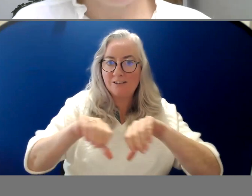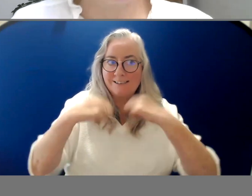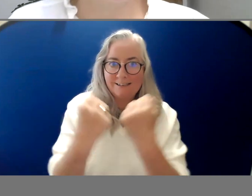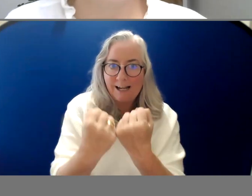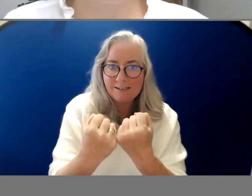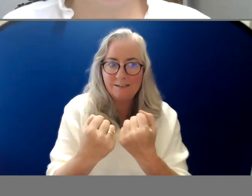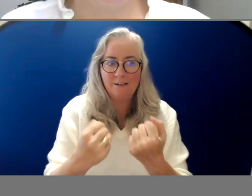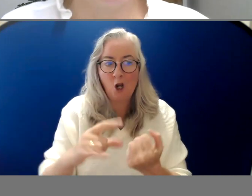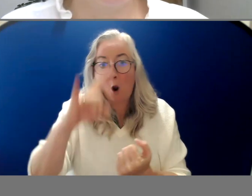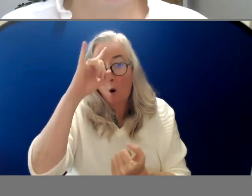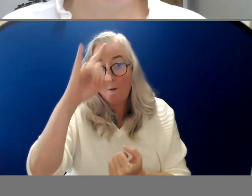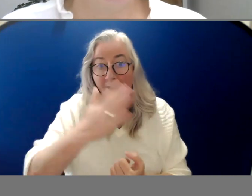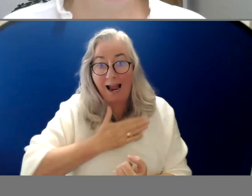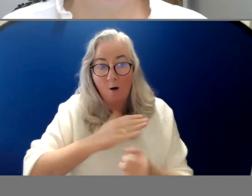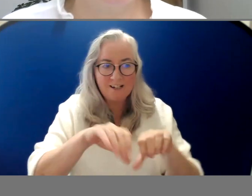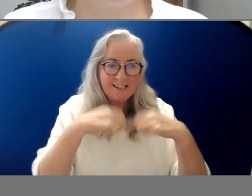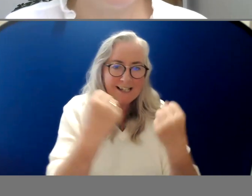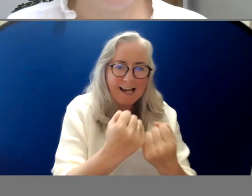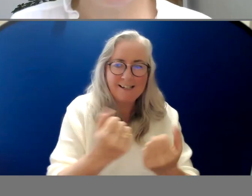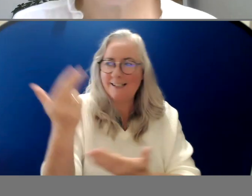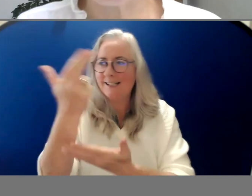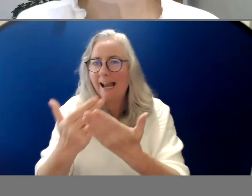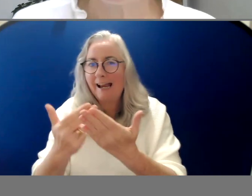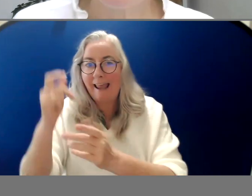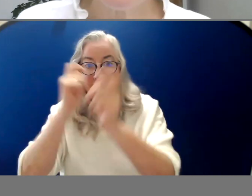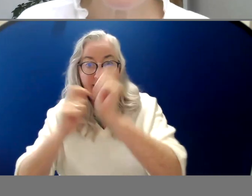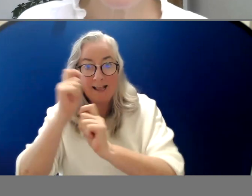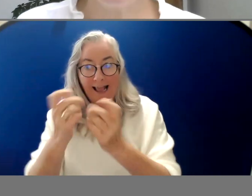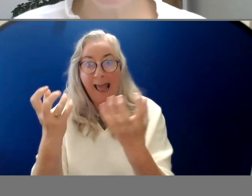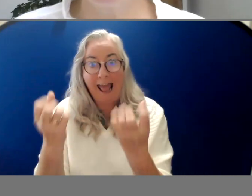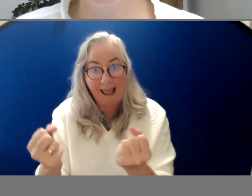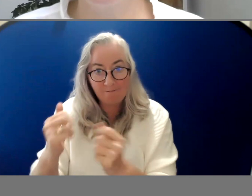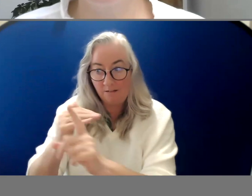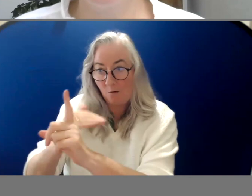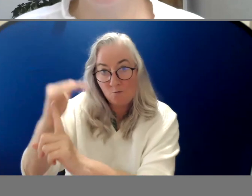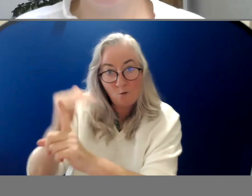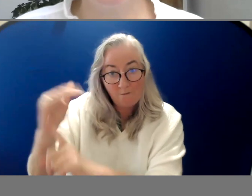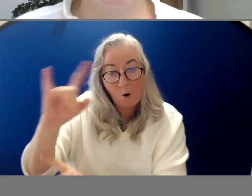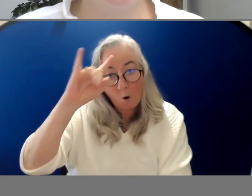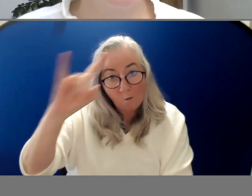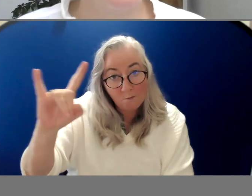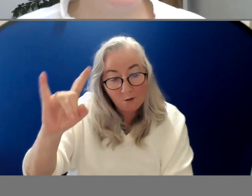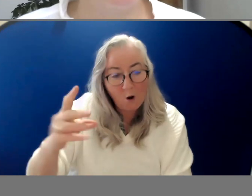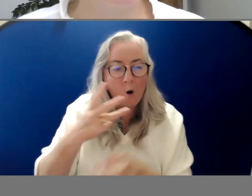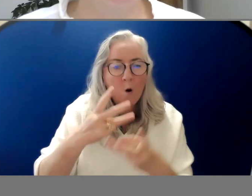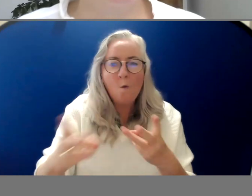hopefully our society and our design thinking is improving when we go to design stairs we need to